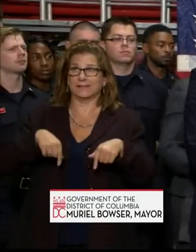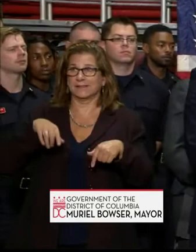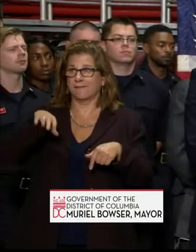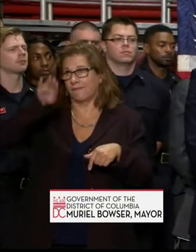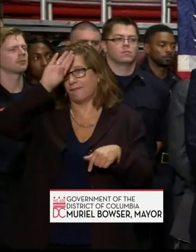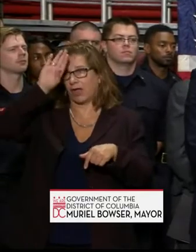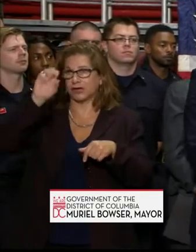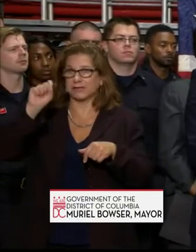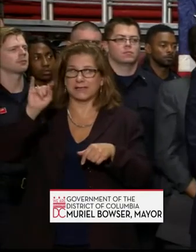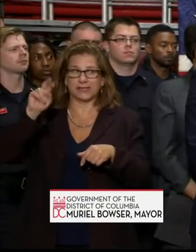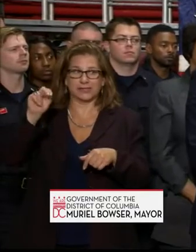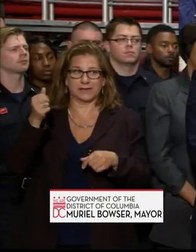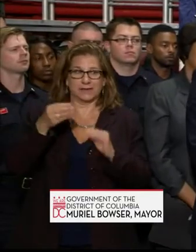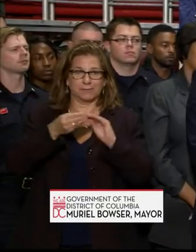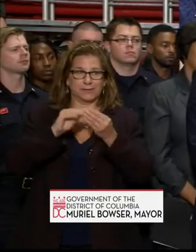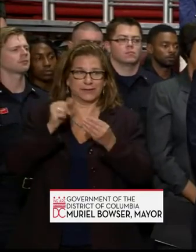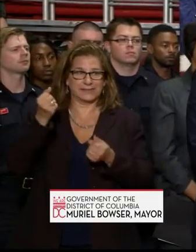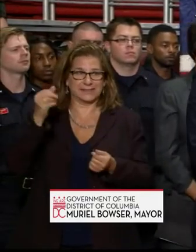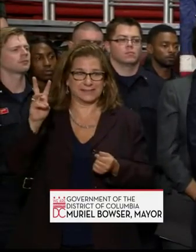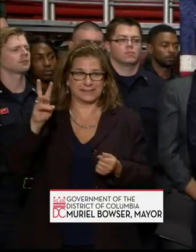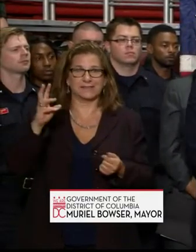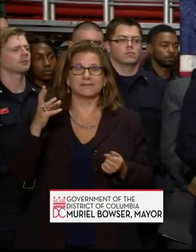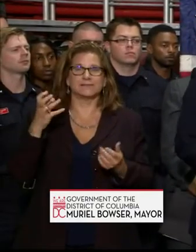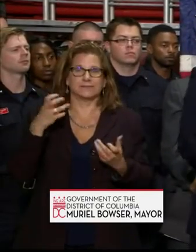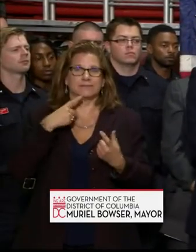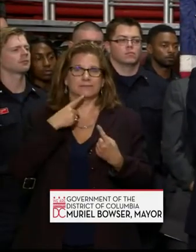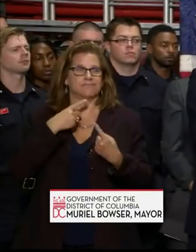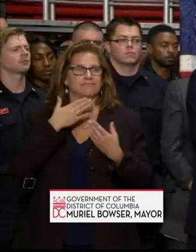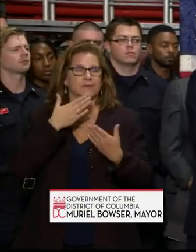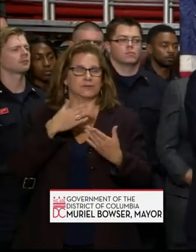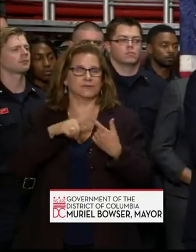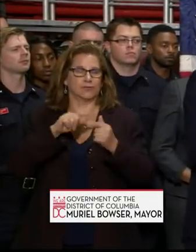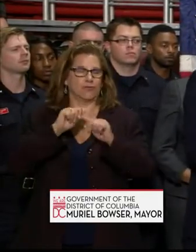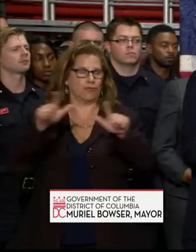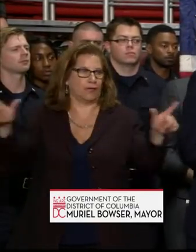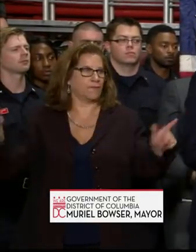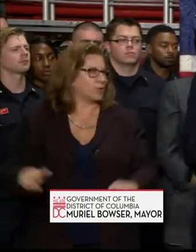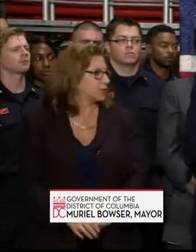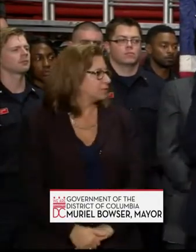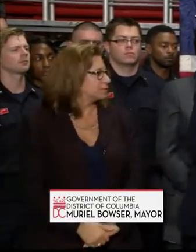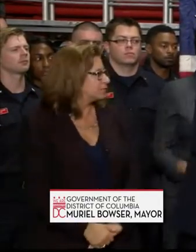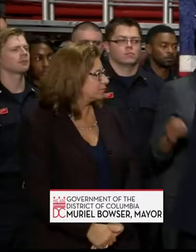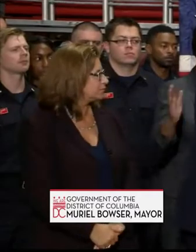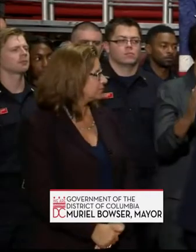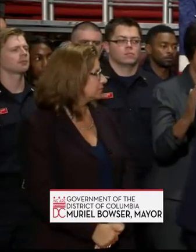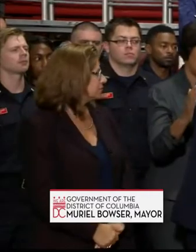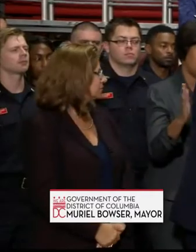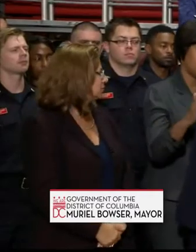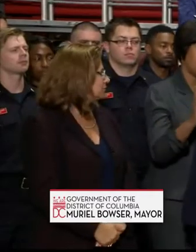YOU BUT WE'RE REALLY PRESENTING IT TO EACH OF THEM.